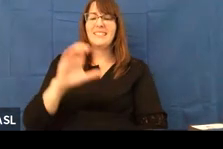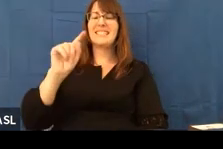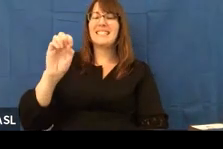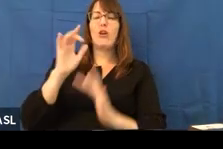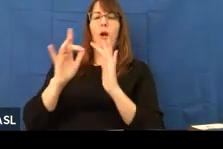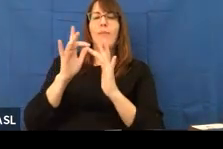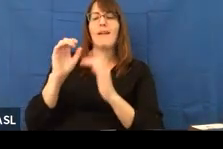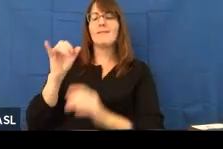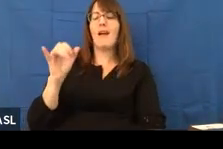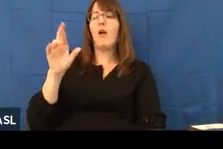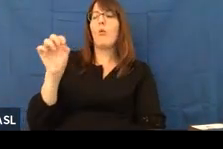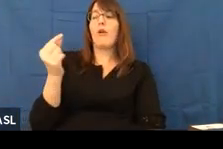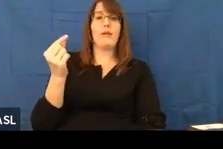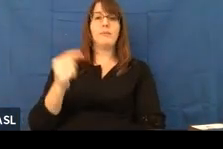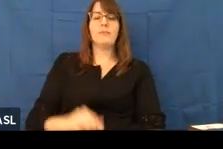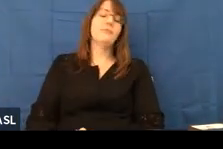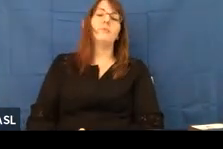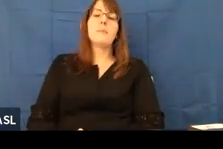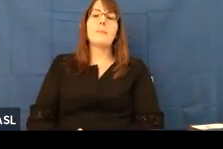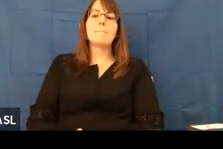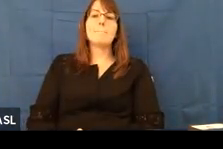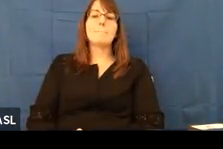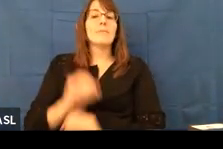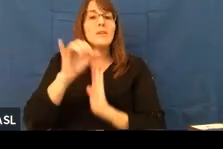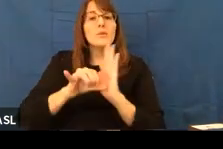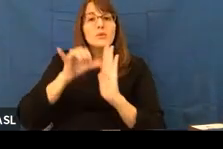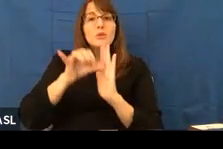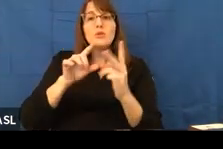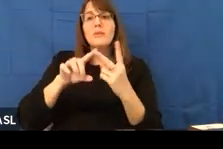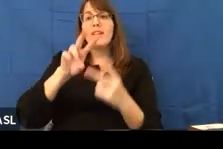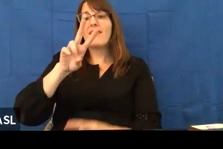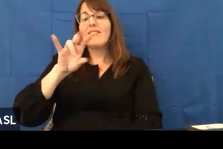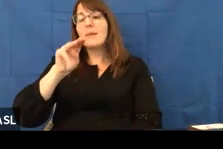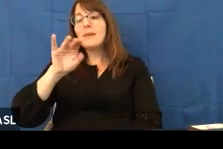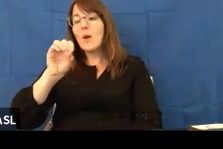Jewyl Alderson Clarke, SDCOE: You can incorporate videos, not just from YouTube and Vimeo, but also from industry organizations.